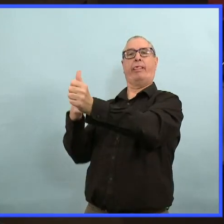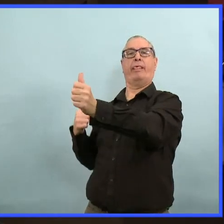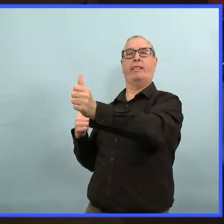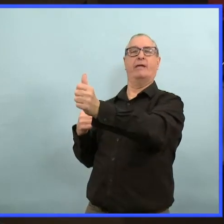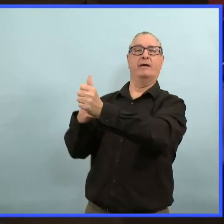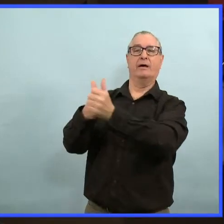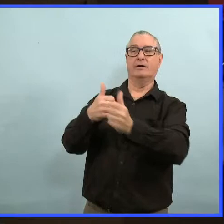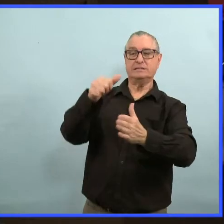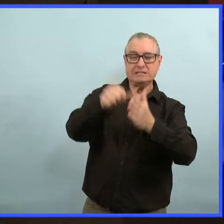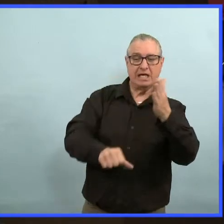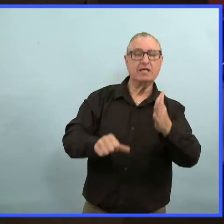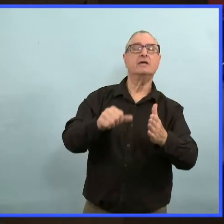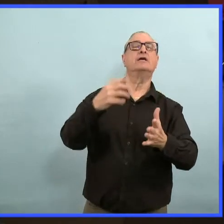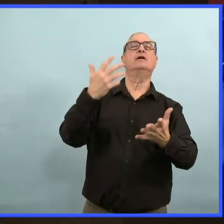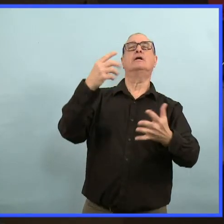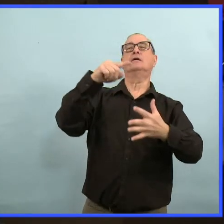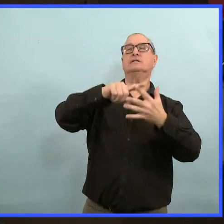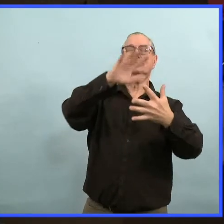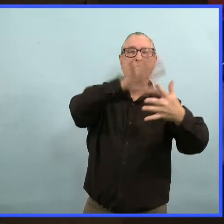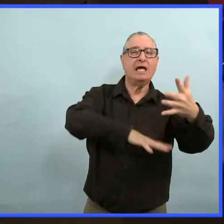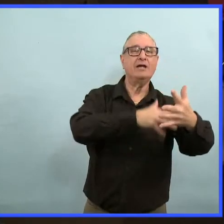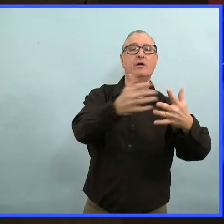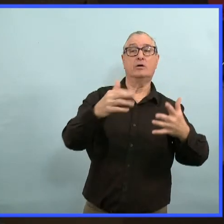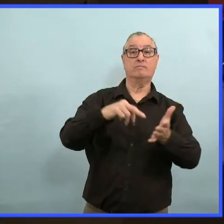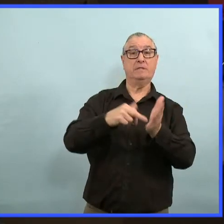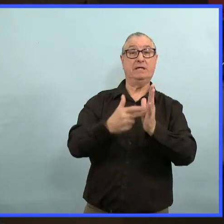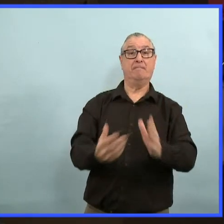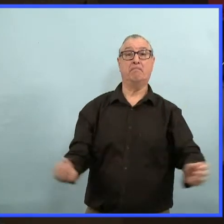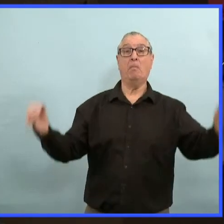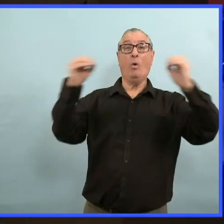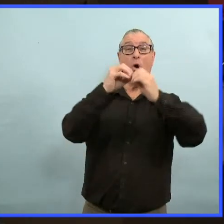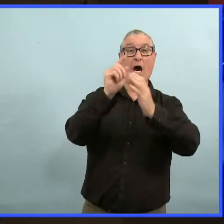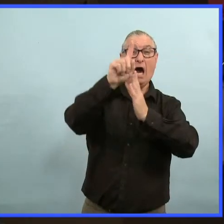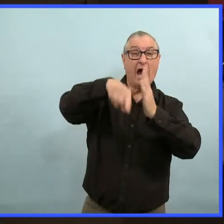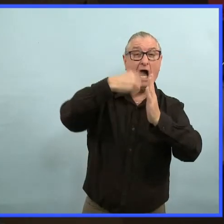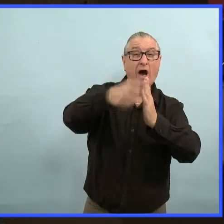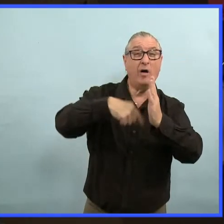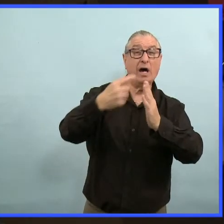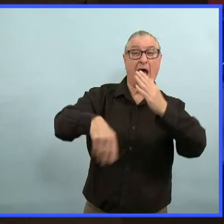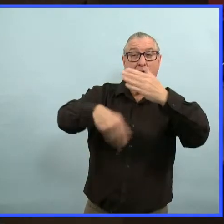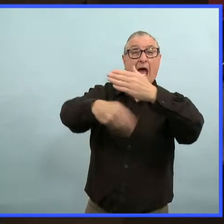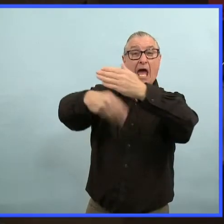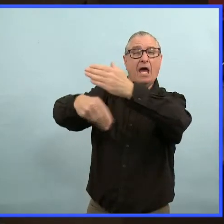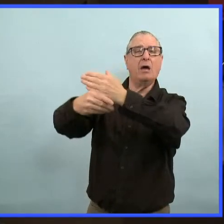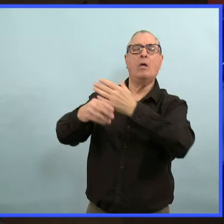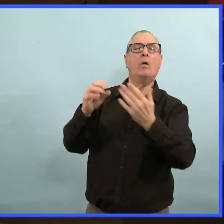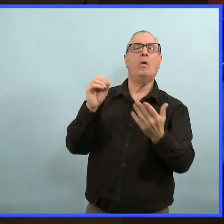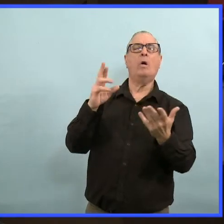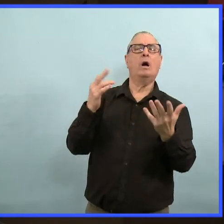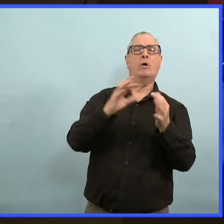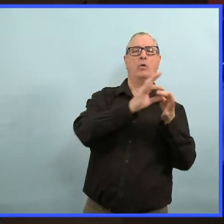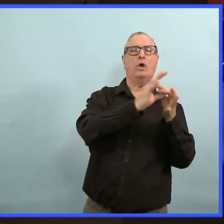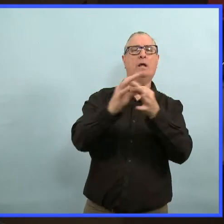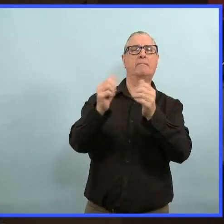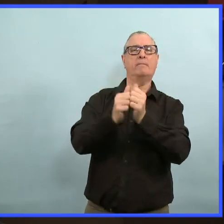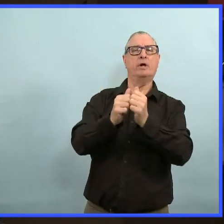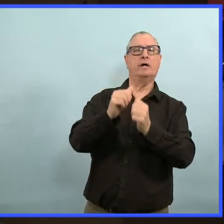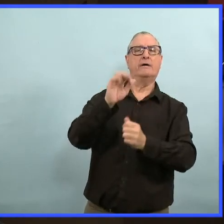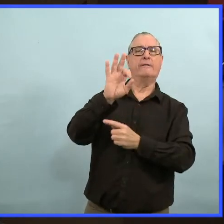hours for surgical units is there a deal yet with sanford health in fargo like how much detail is